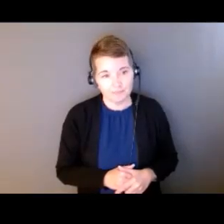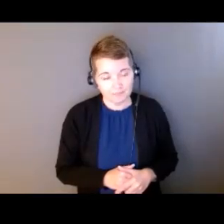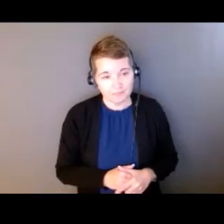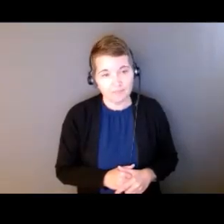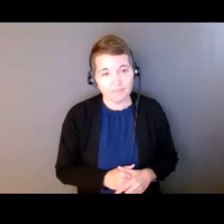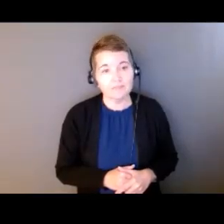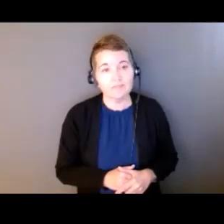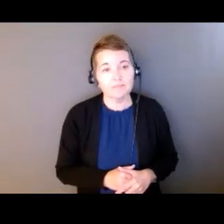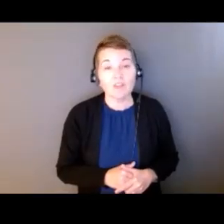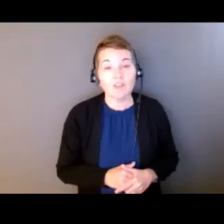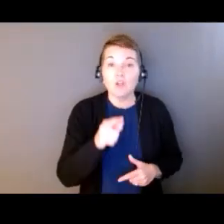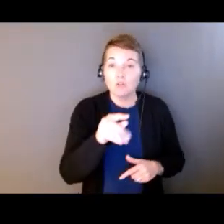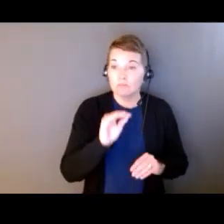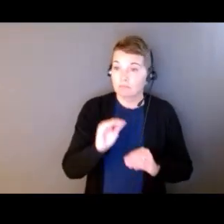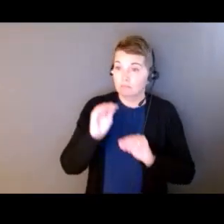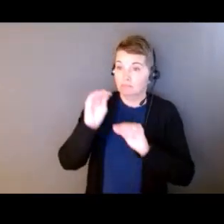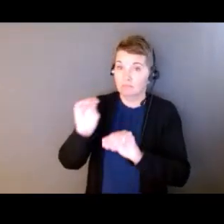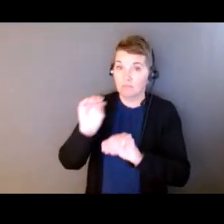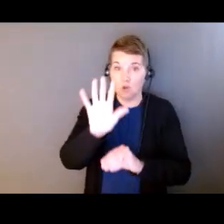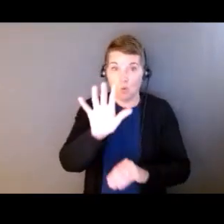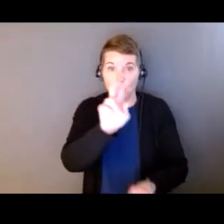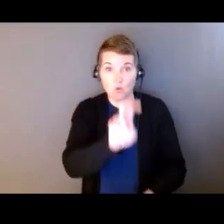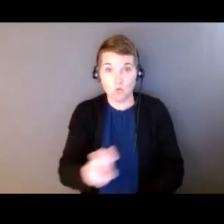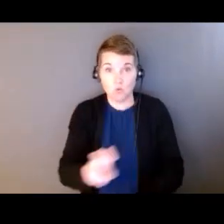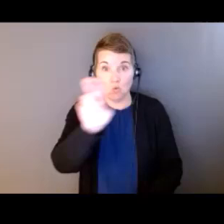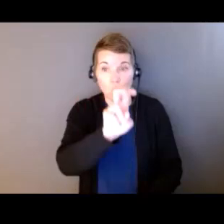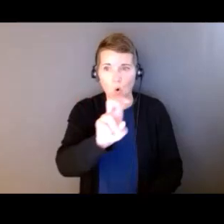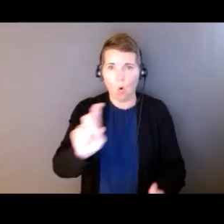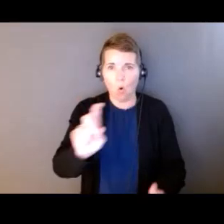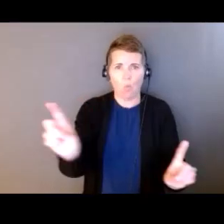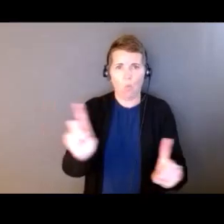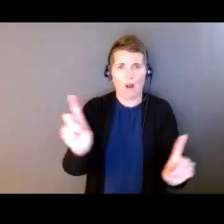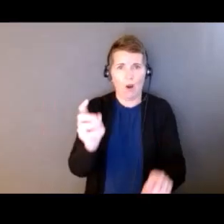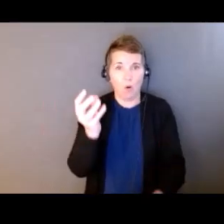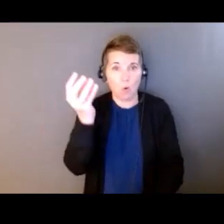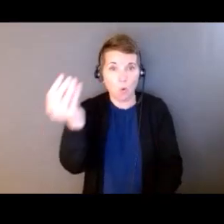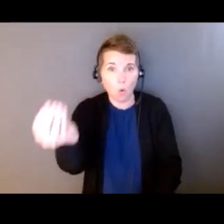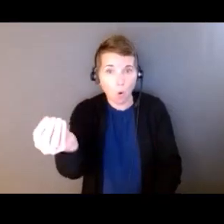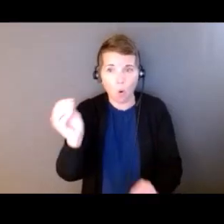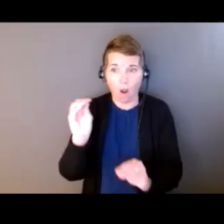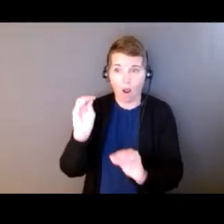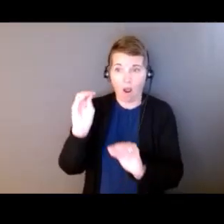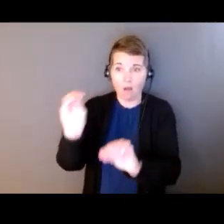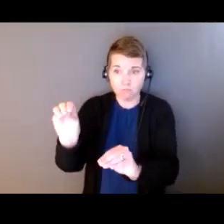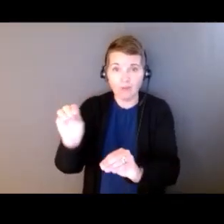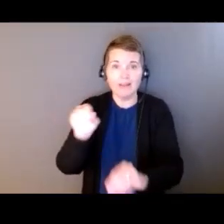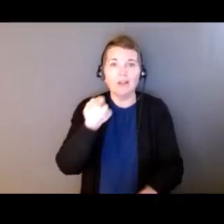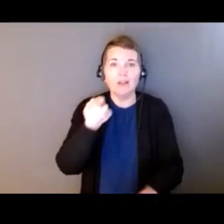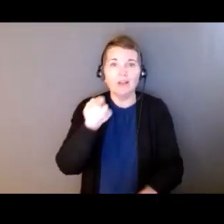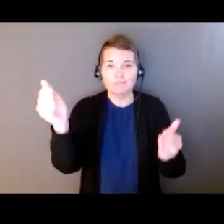destination for their tour, they will move on to the Activities Overview page, where